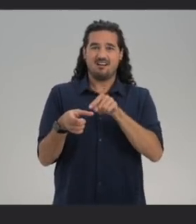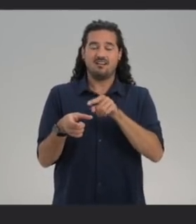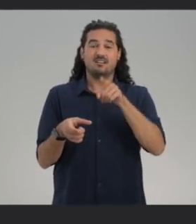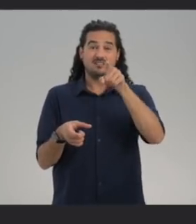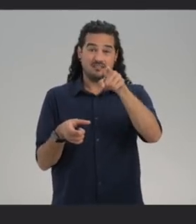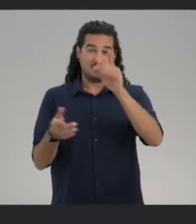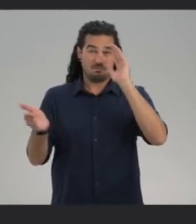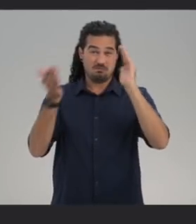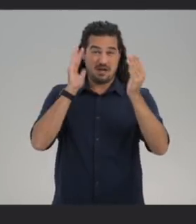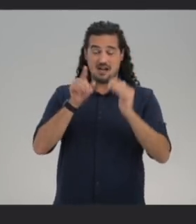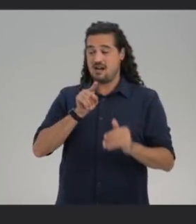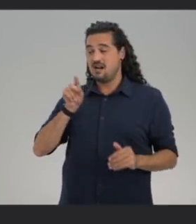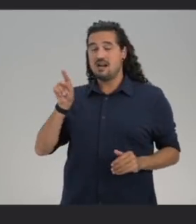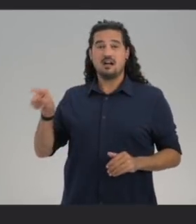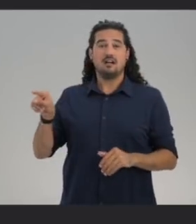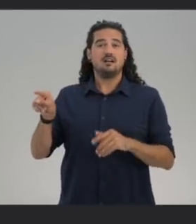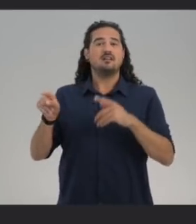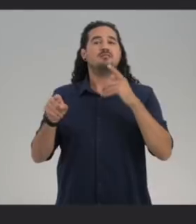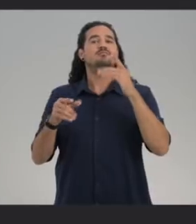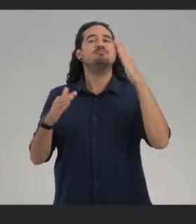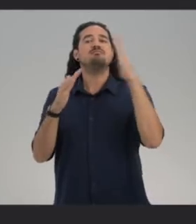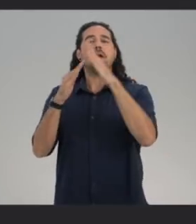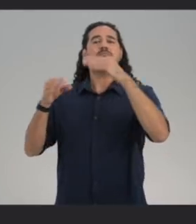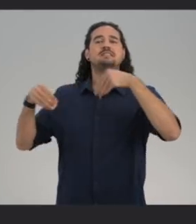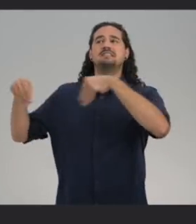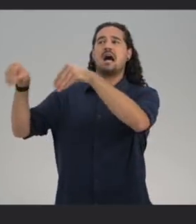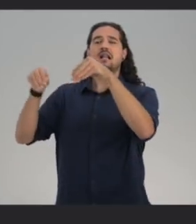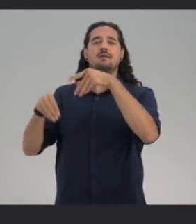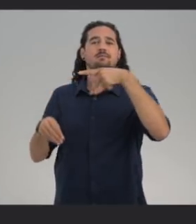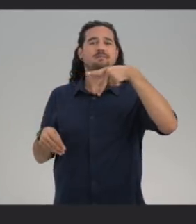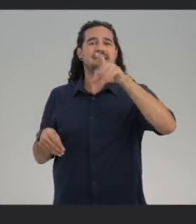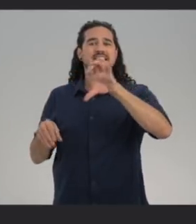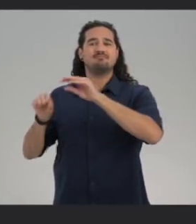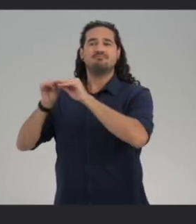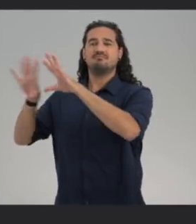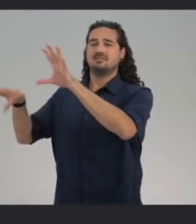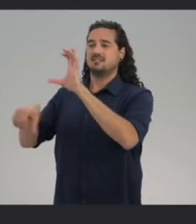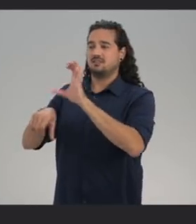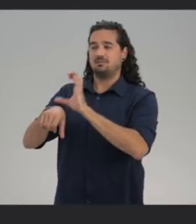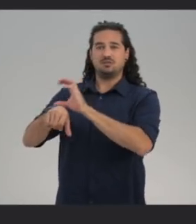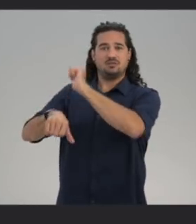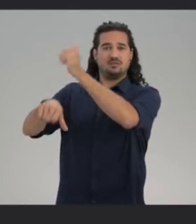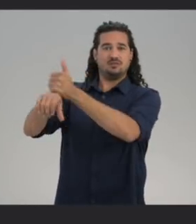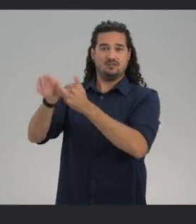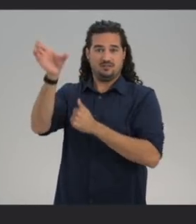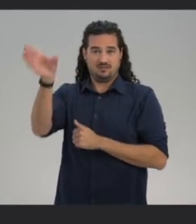In fact, if you compare Mac mini to the top-selling PC desktop in its price range,